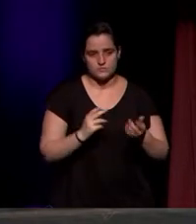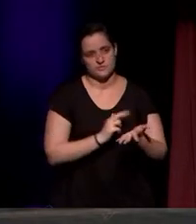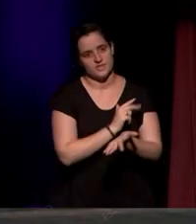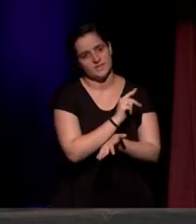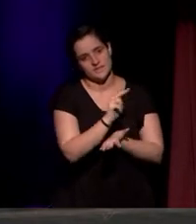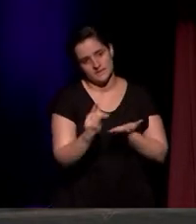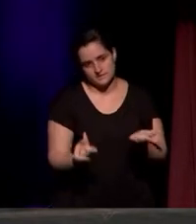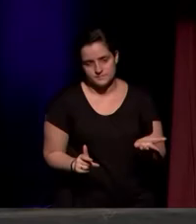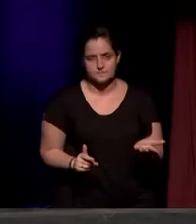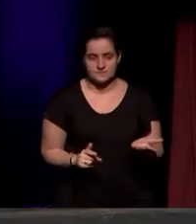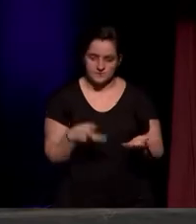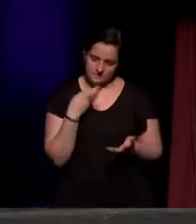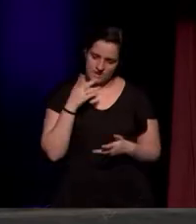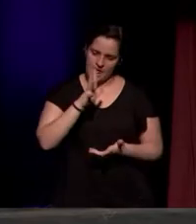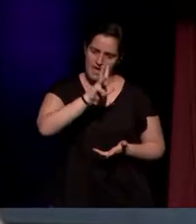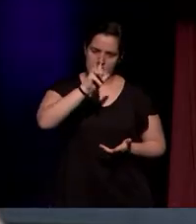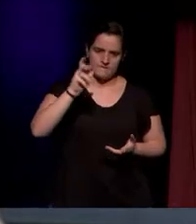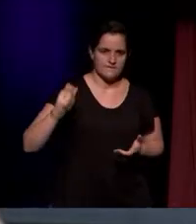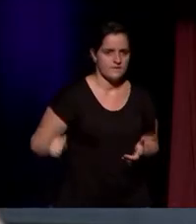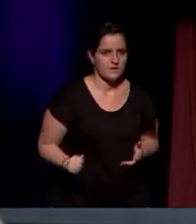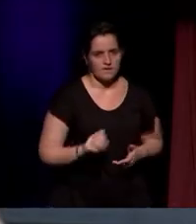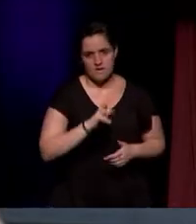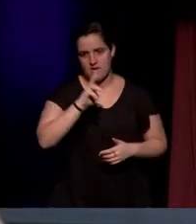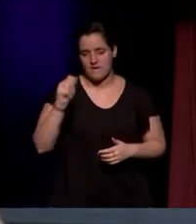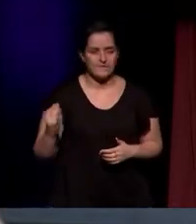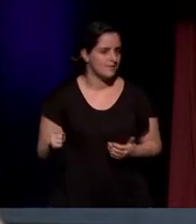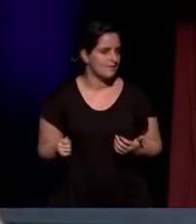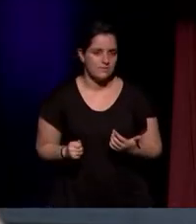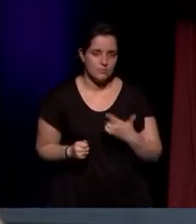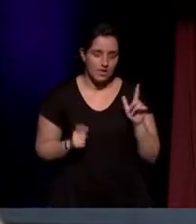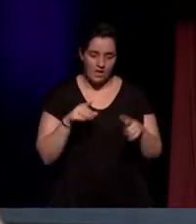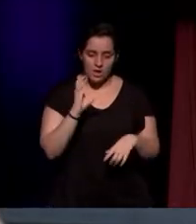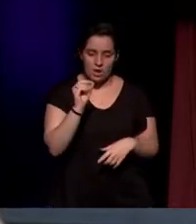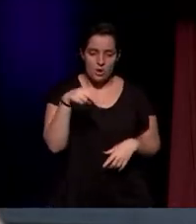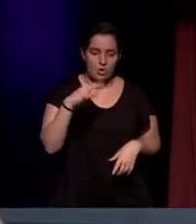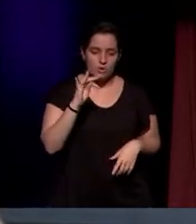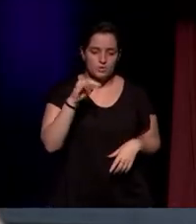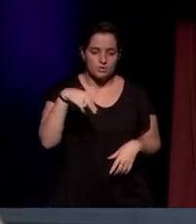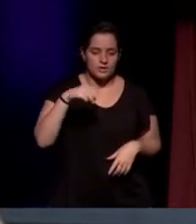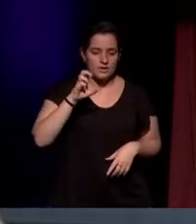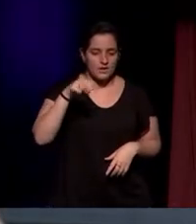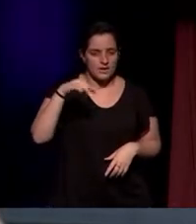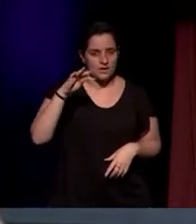we talk about Africa, this thing does not exist, is from the African continent. We have North Africa,